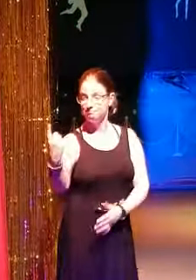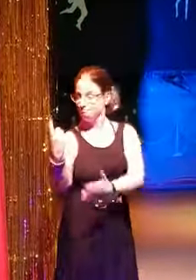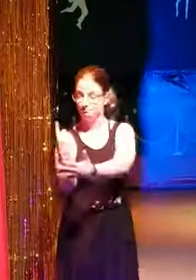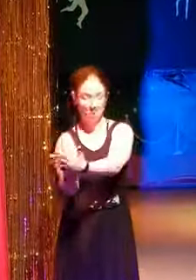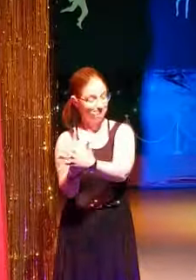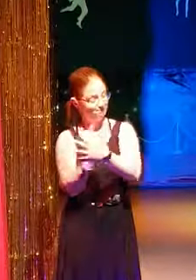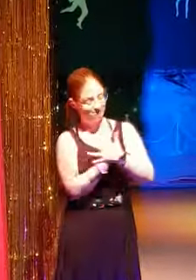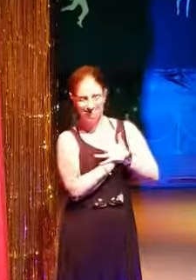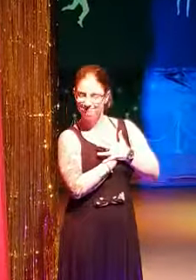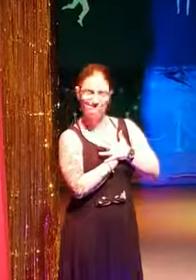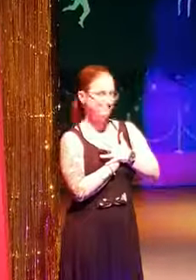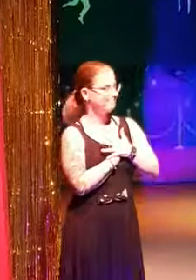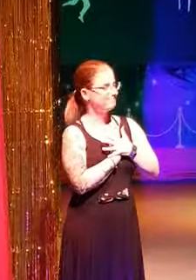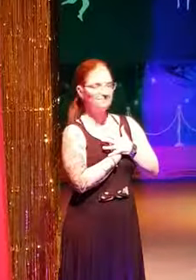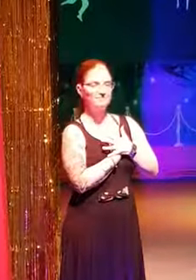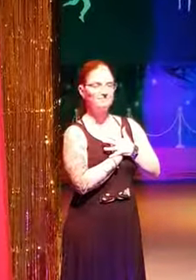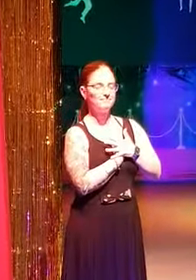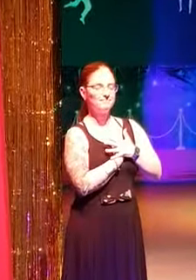I could never let you go!!